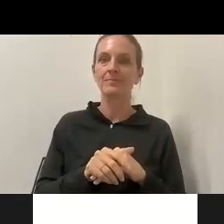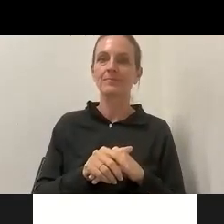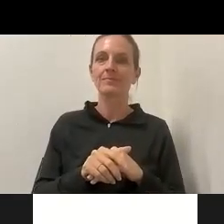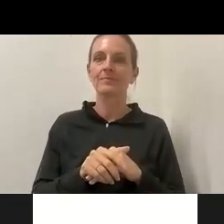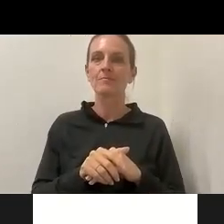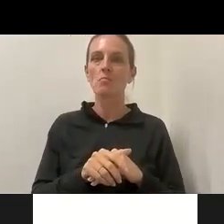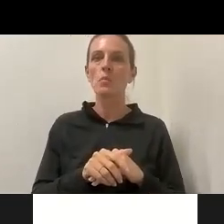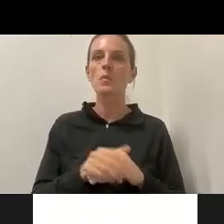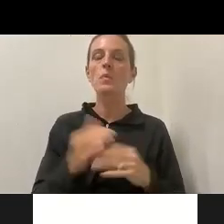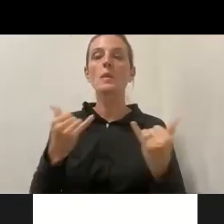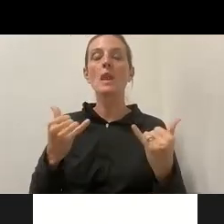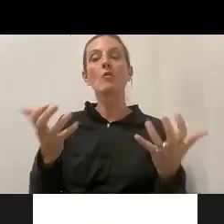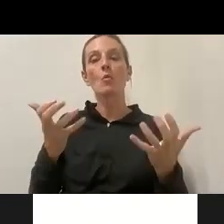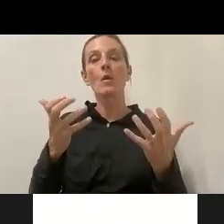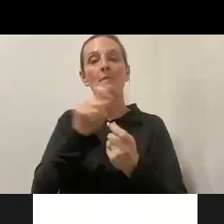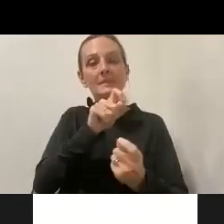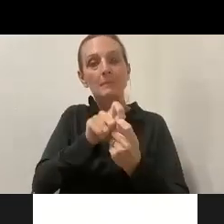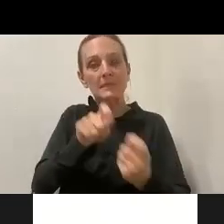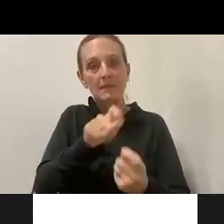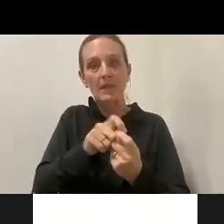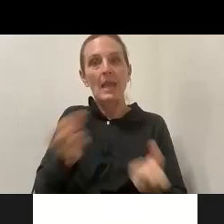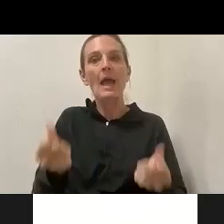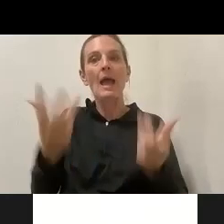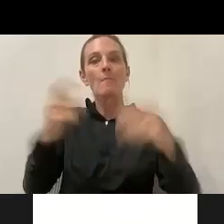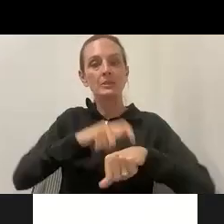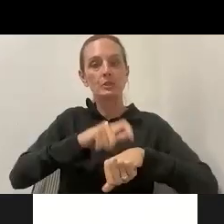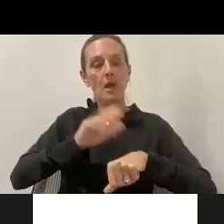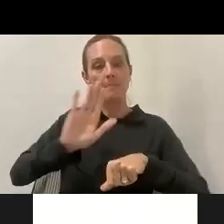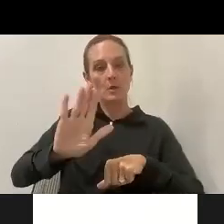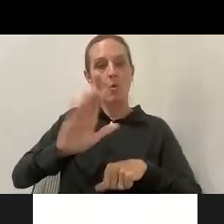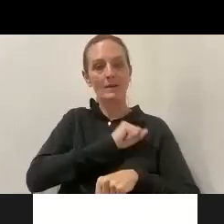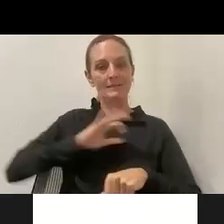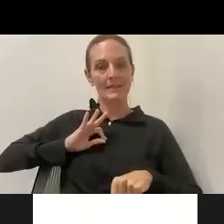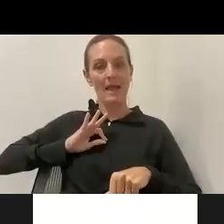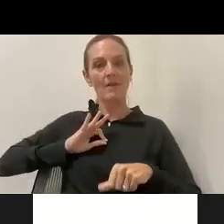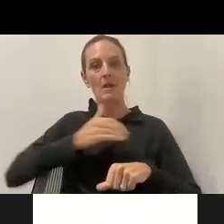You want to be specific as to how much time your staff members is allocating to that project and